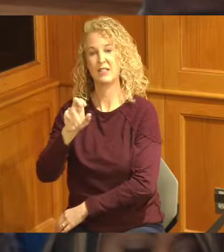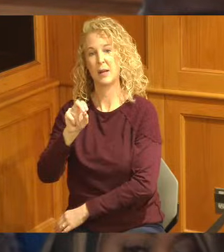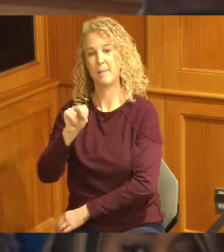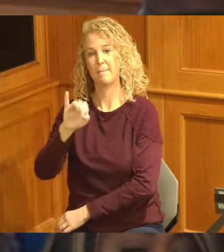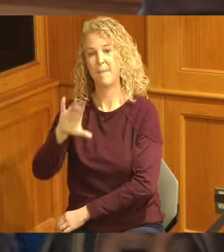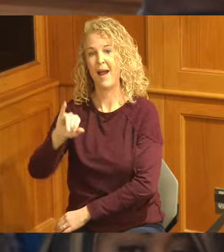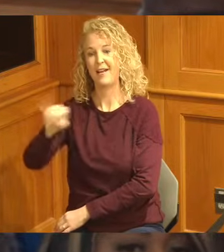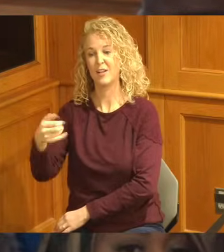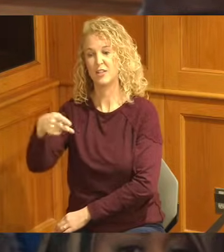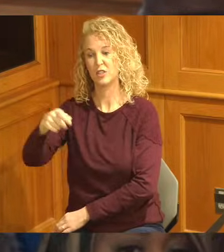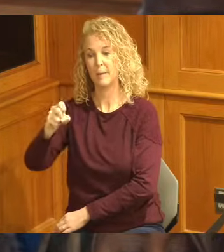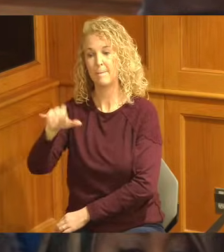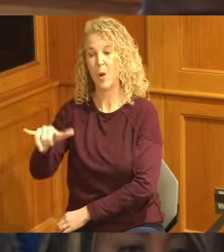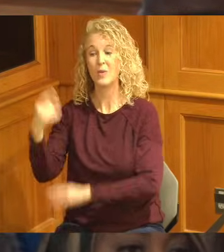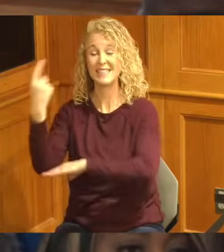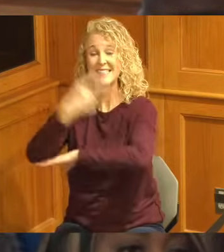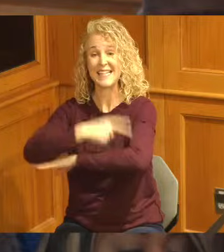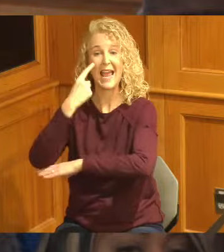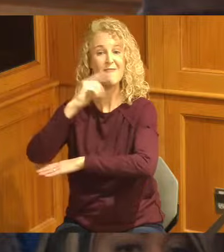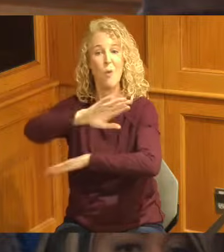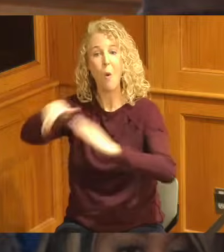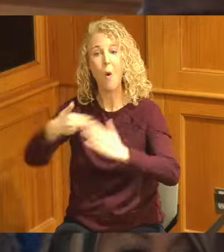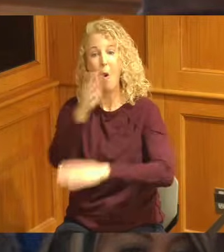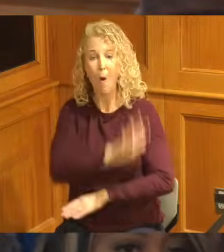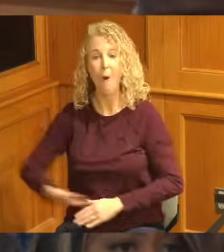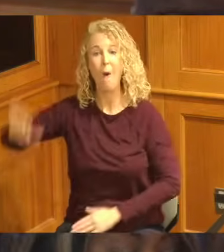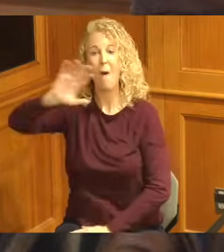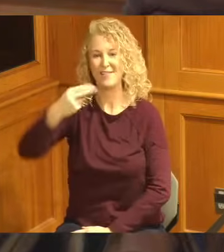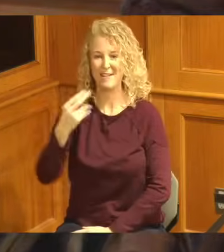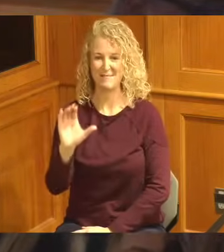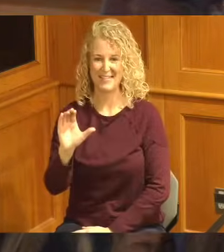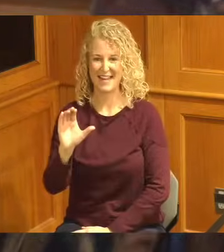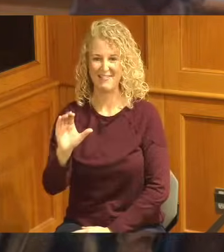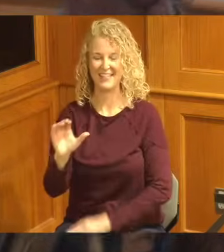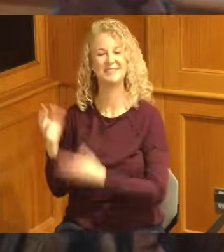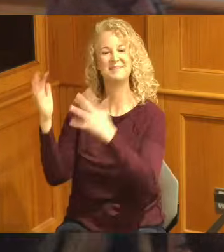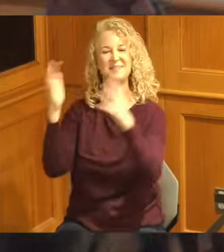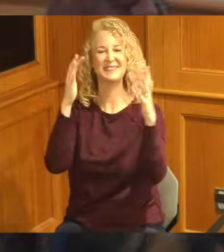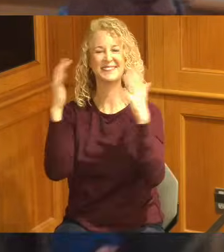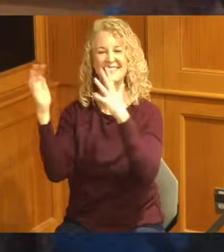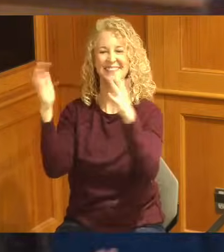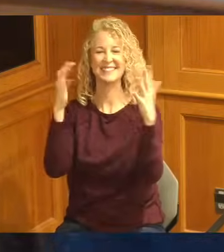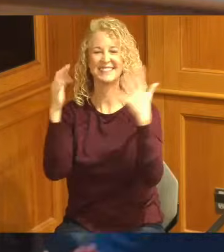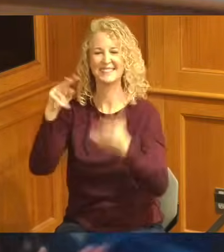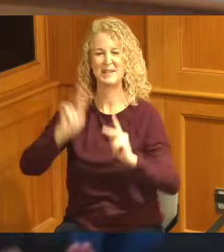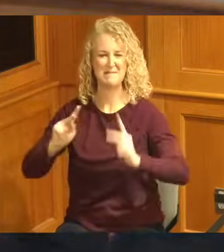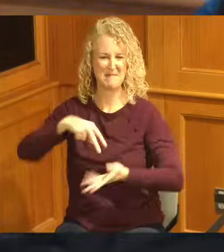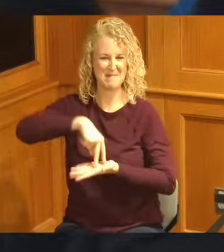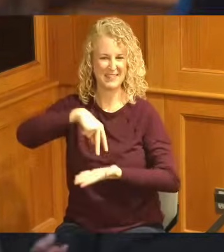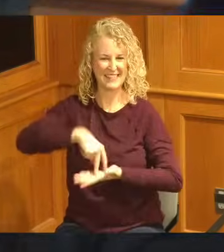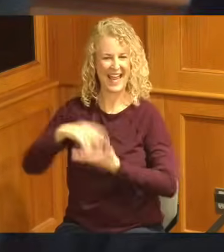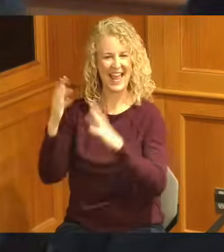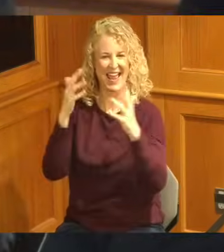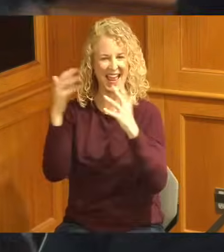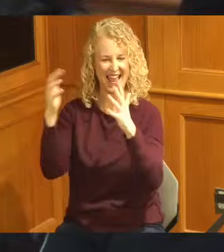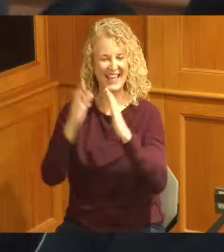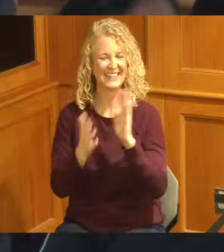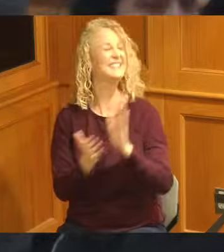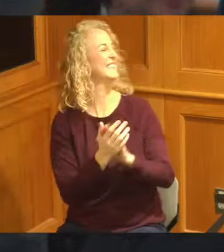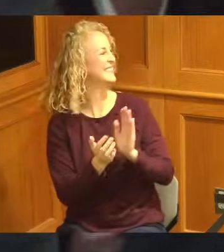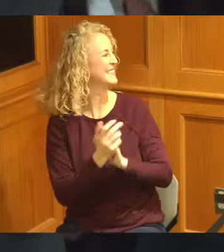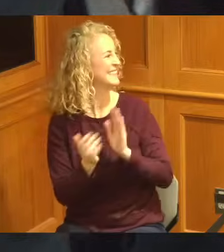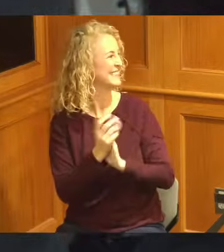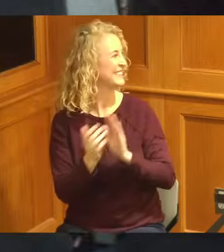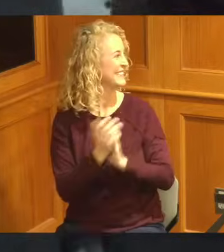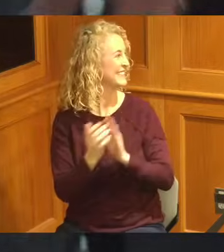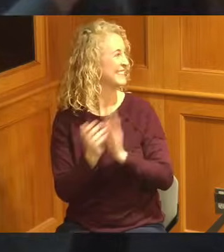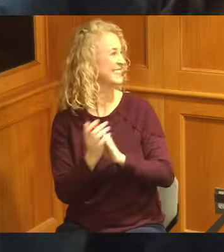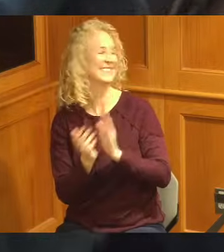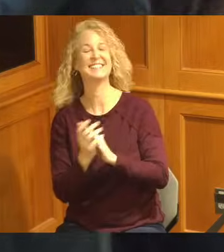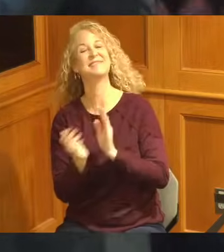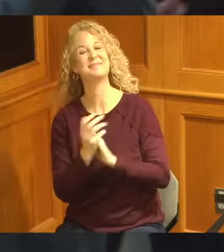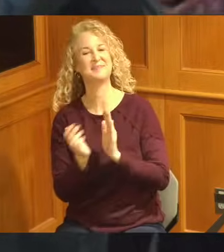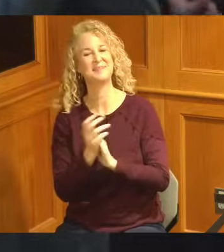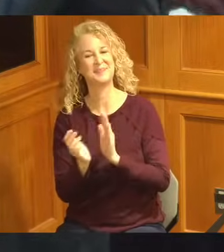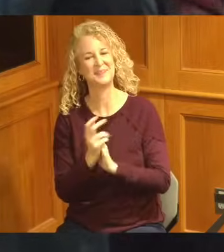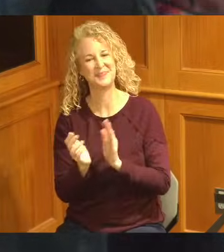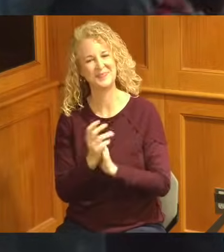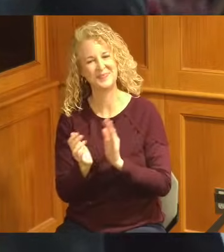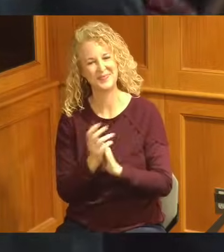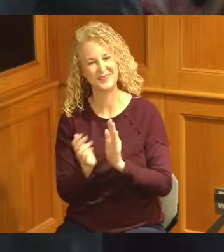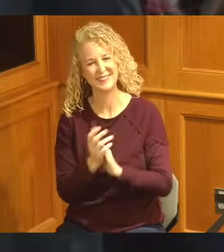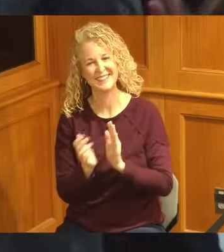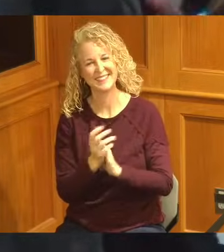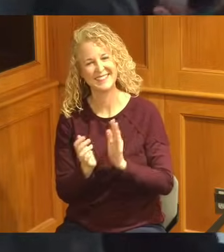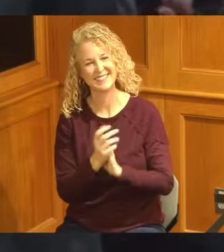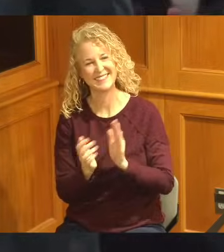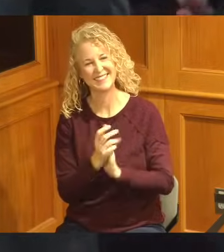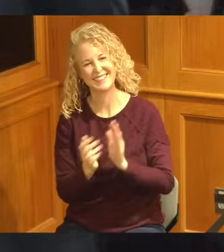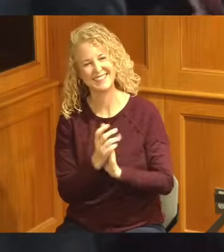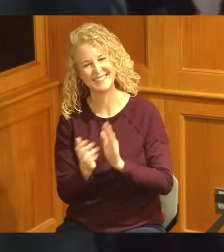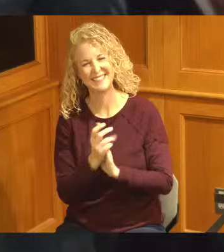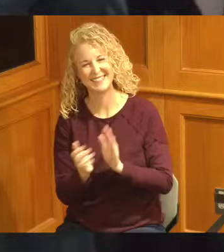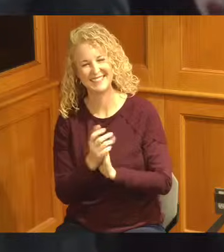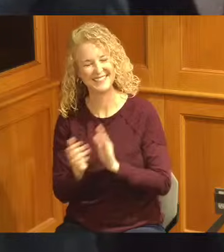Posey day in all of Hamilton County. Thank you.